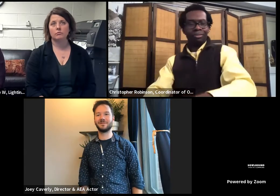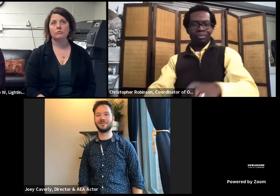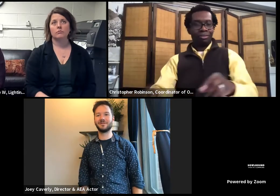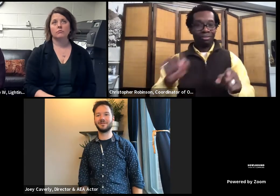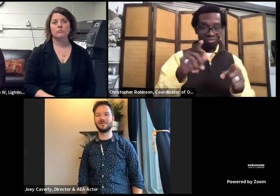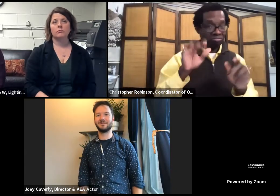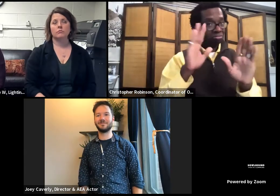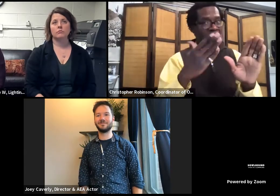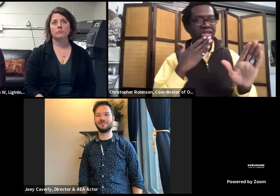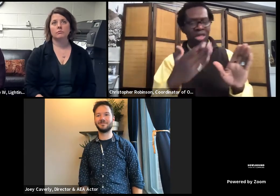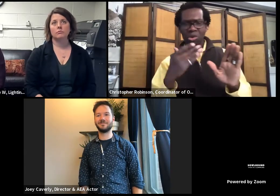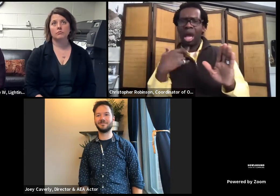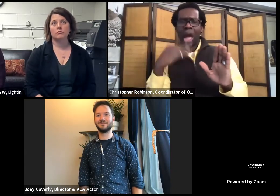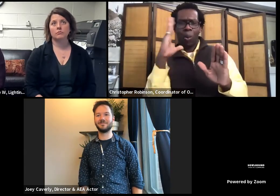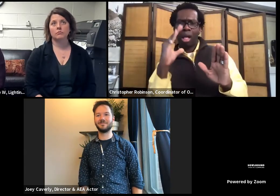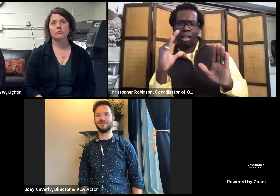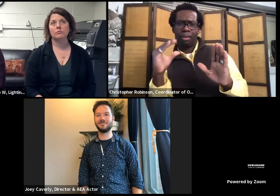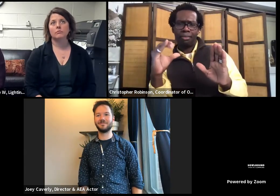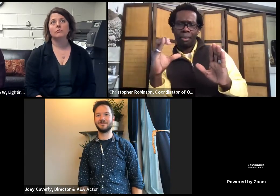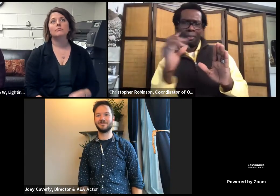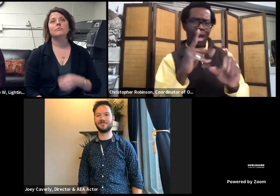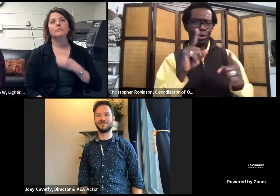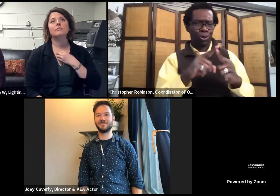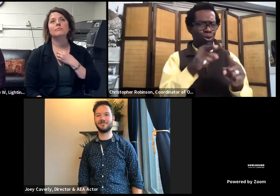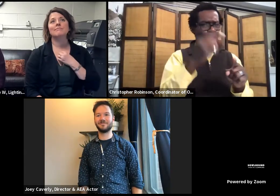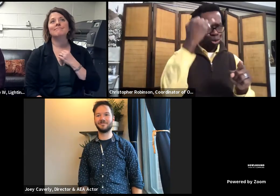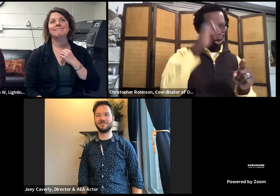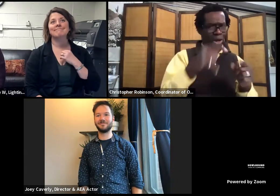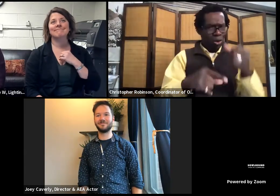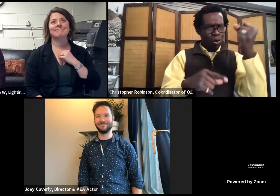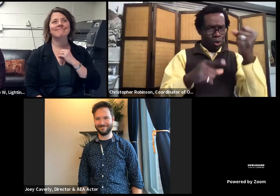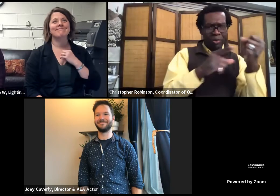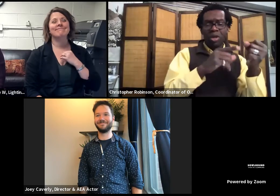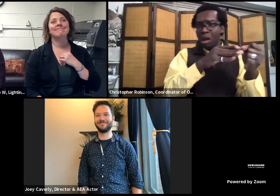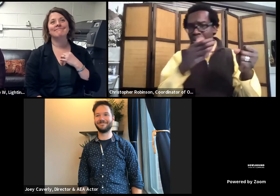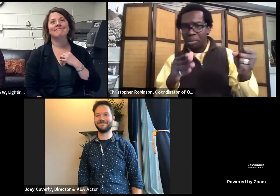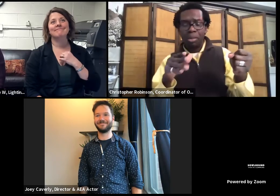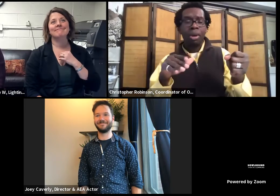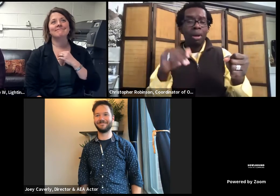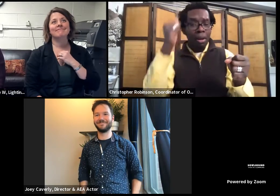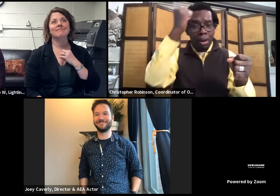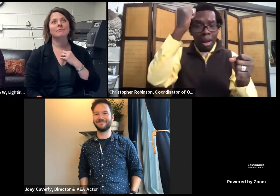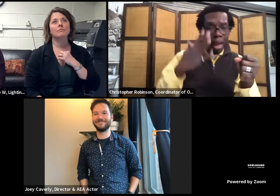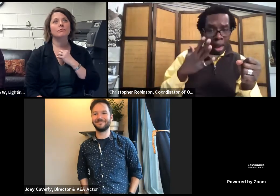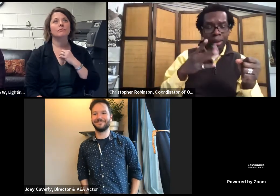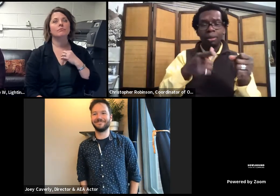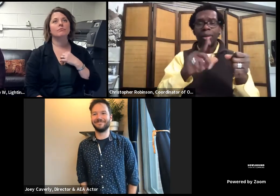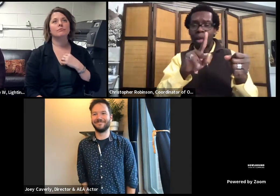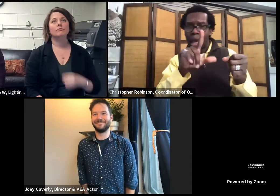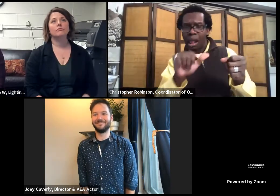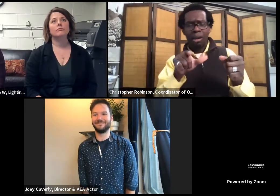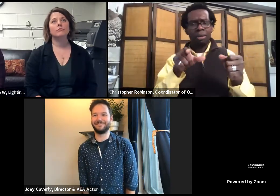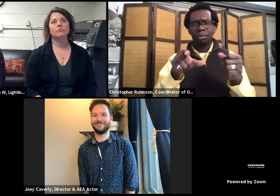and it would just turn into a level of comfort. Thank you. I'll get back to you, Joey, about the rest of what you wanted to say.